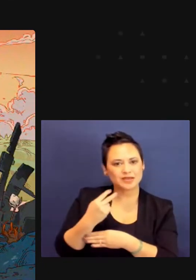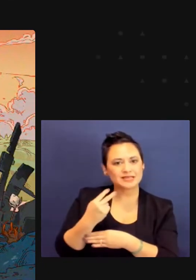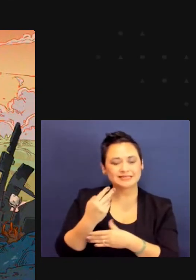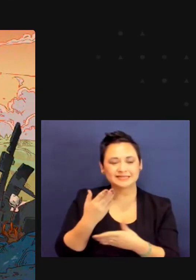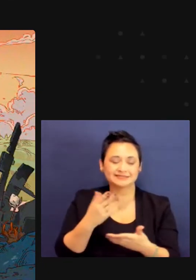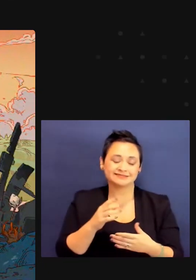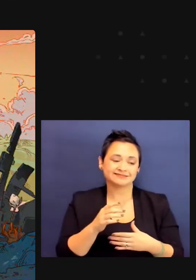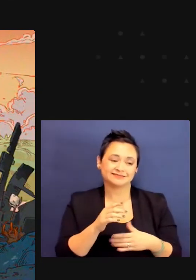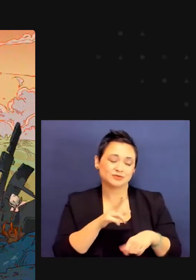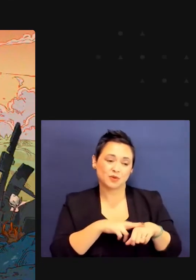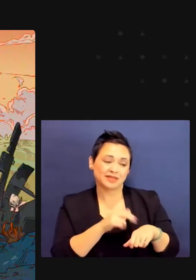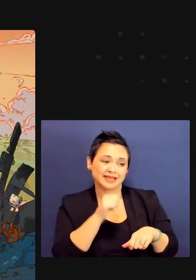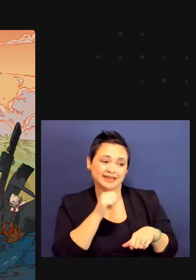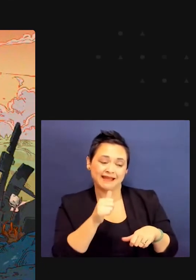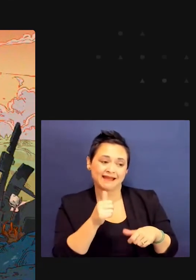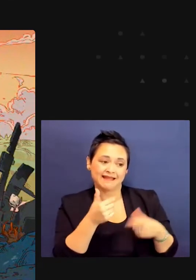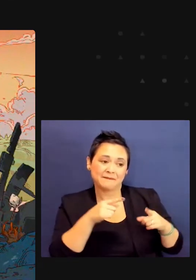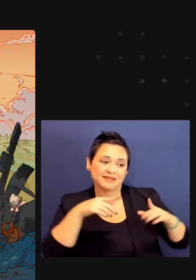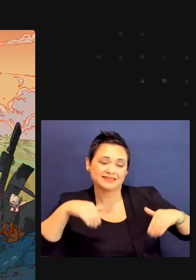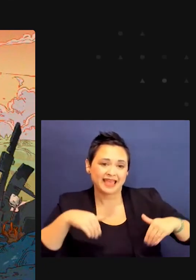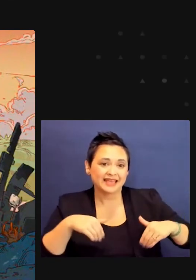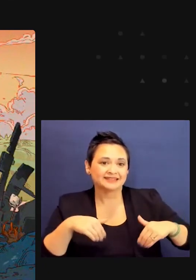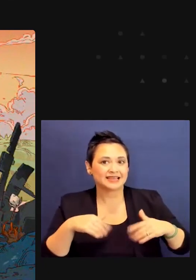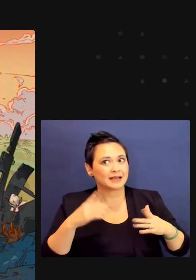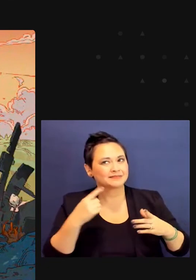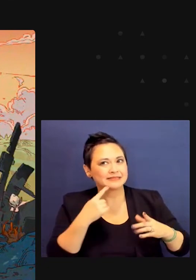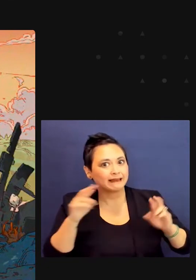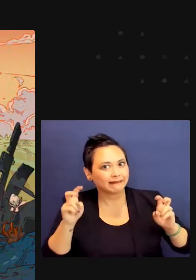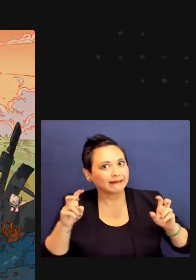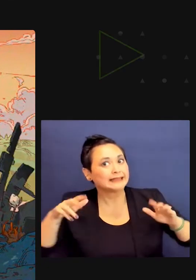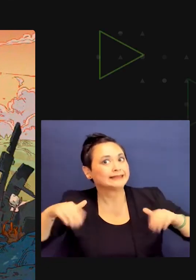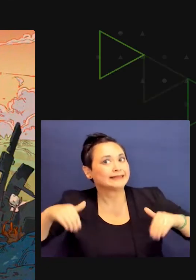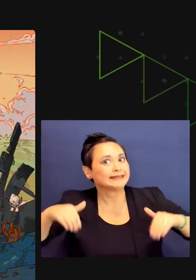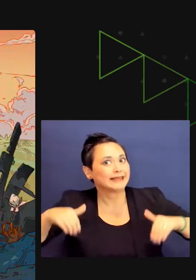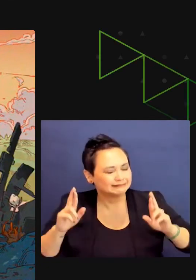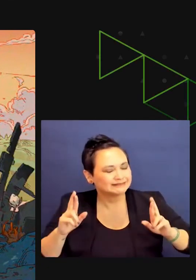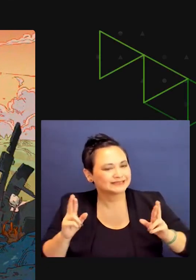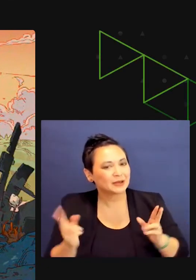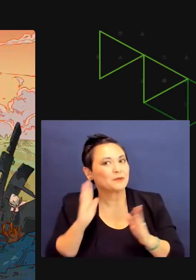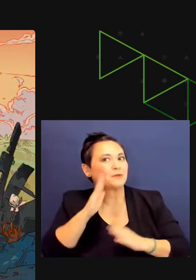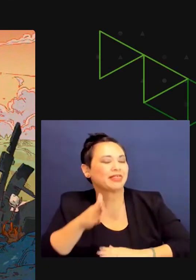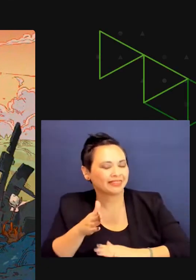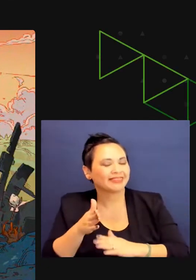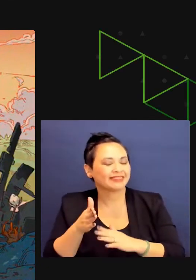And so being able to bridge that, and it's incredibly helpful,